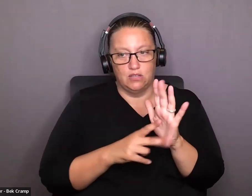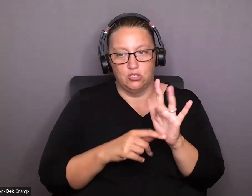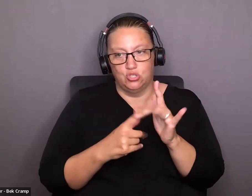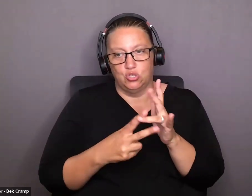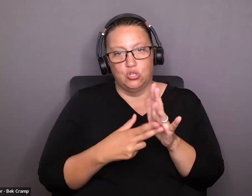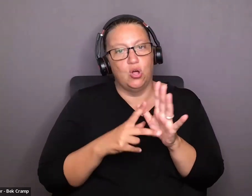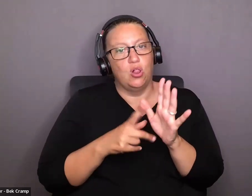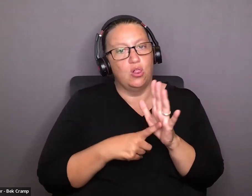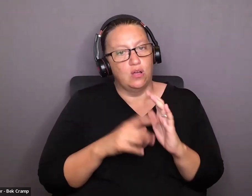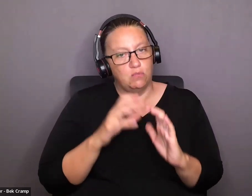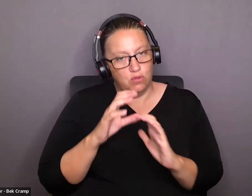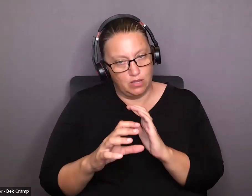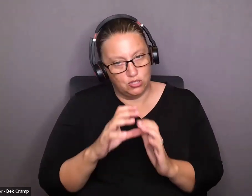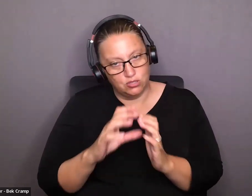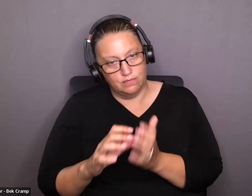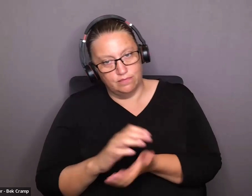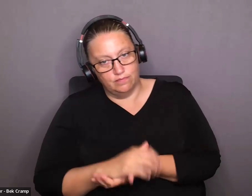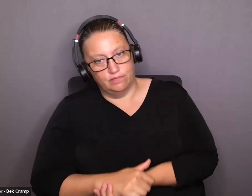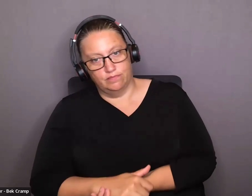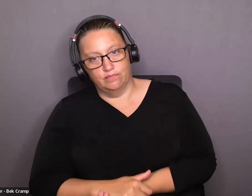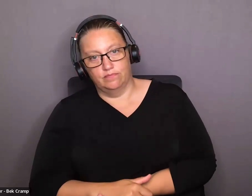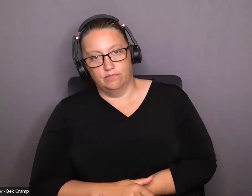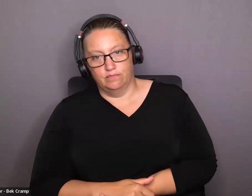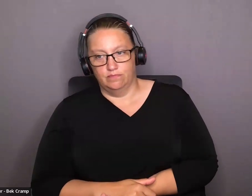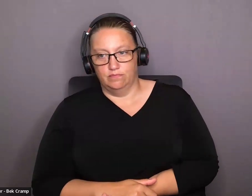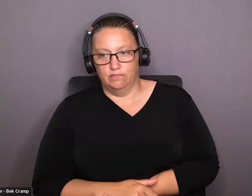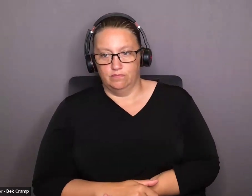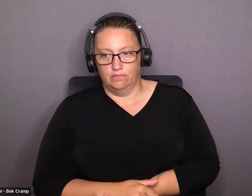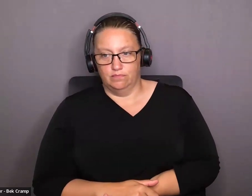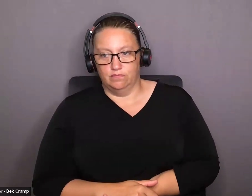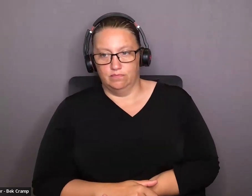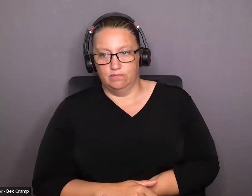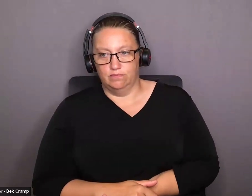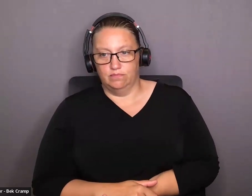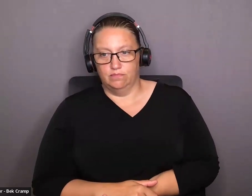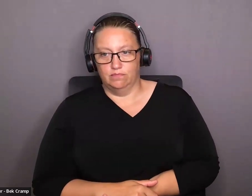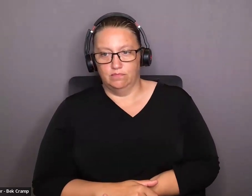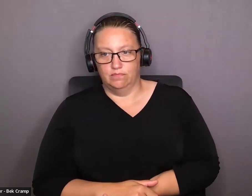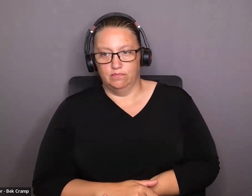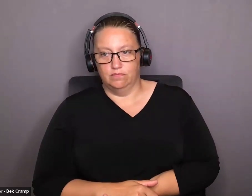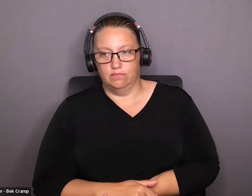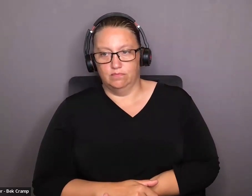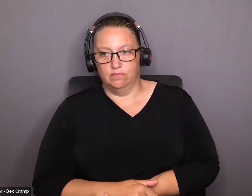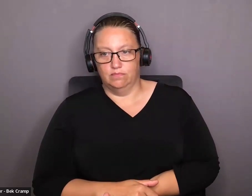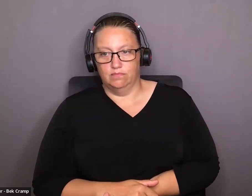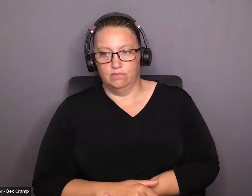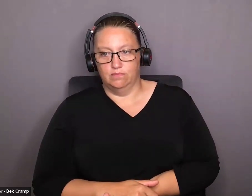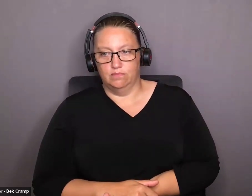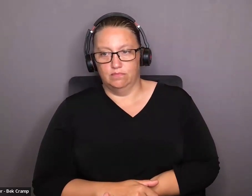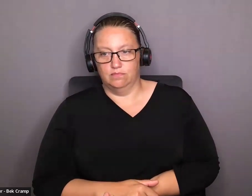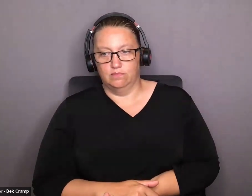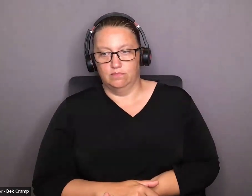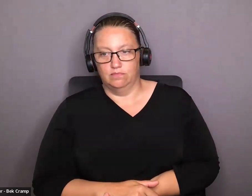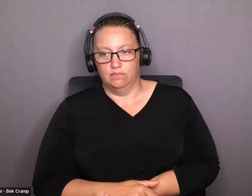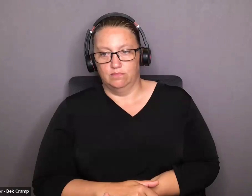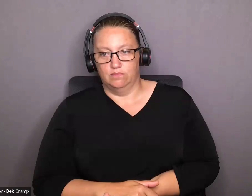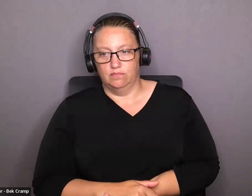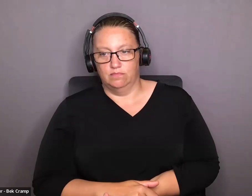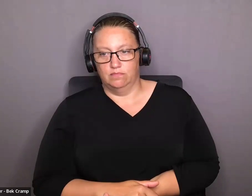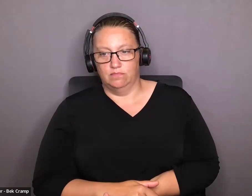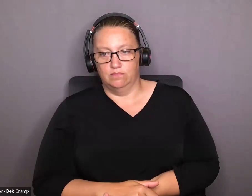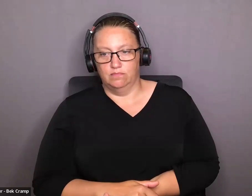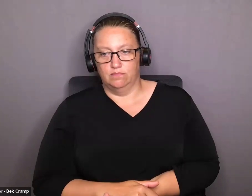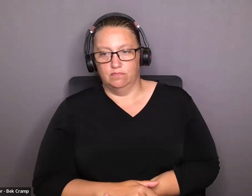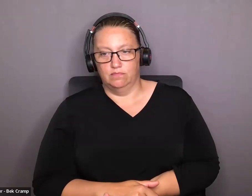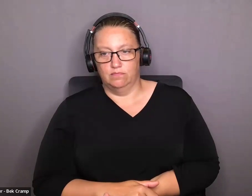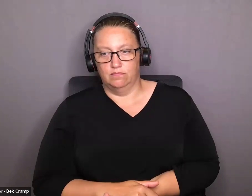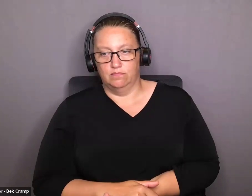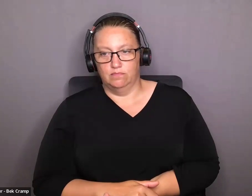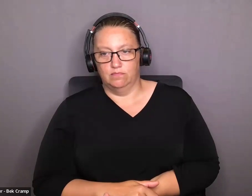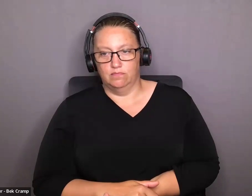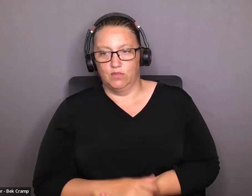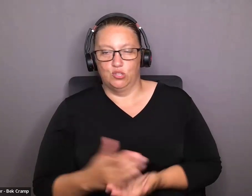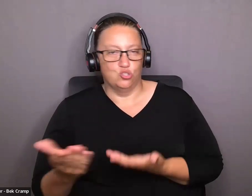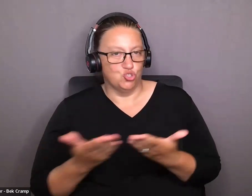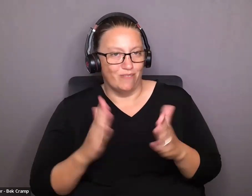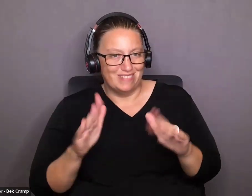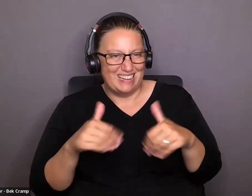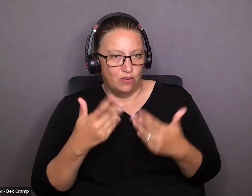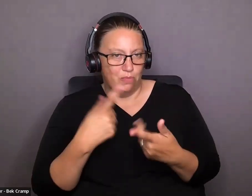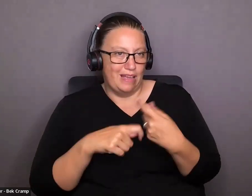area the fact that my service delivery has become more market based and the medical model